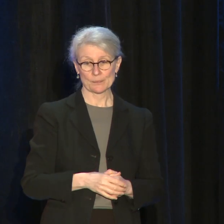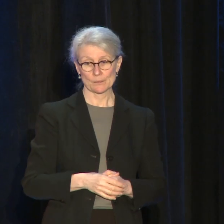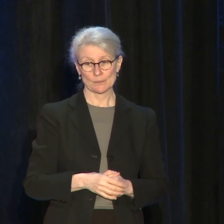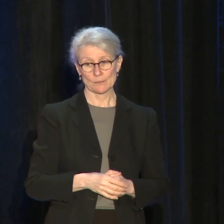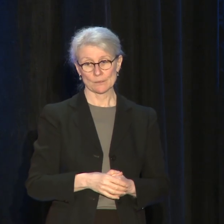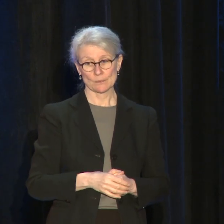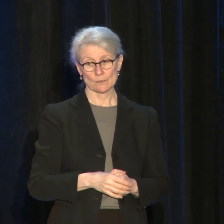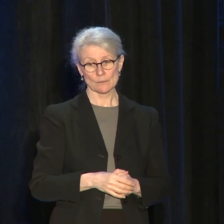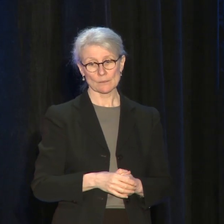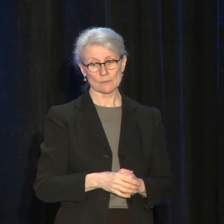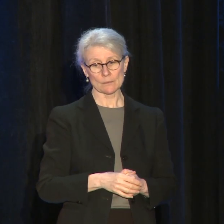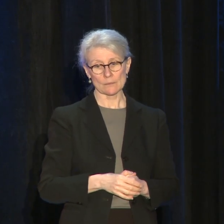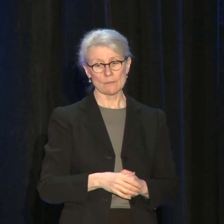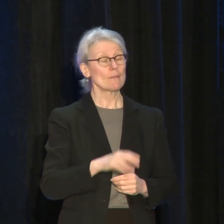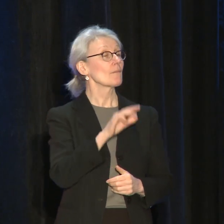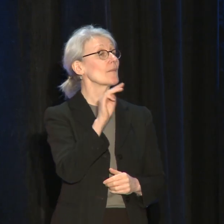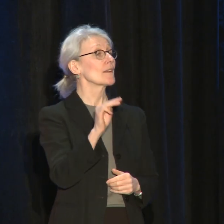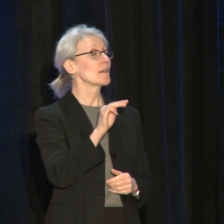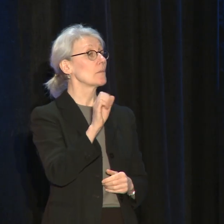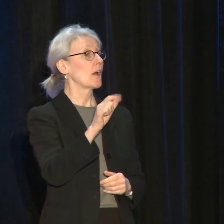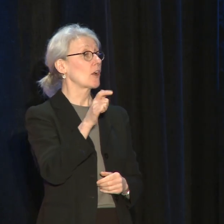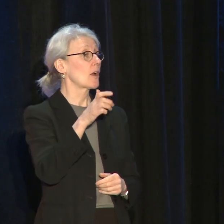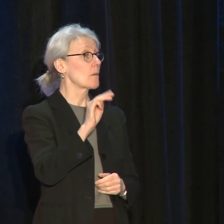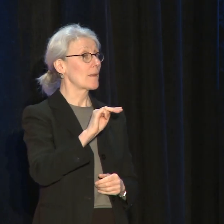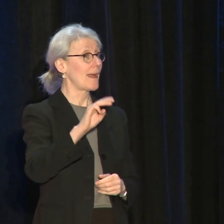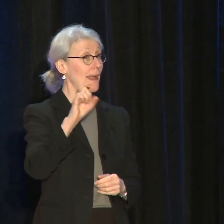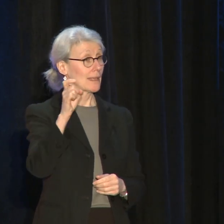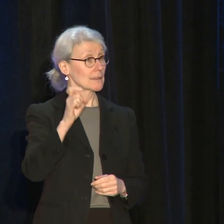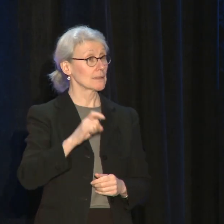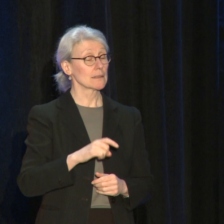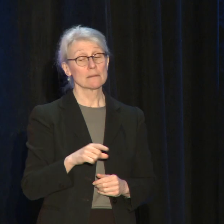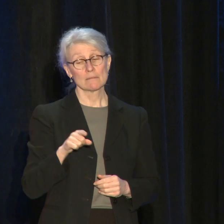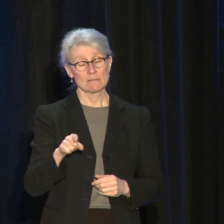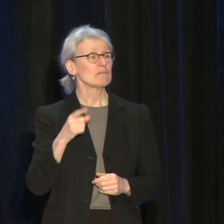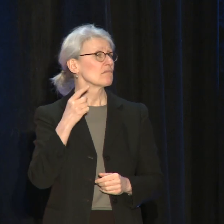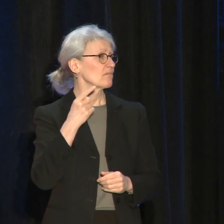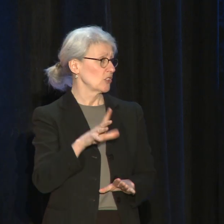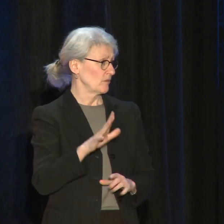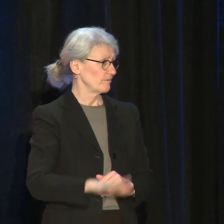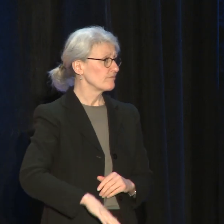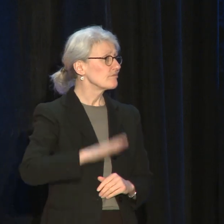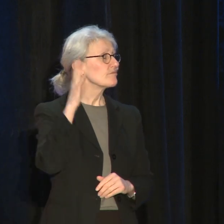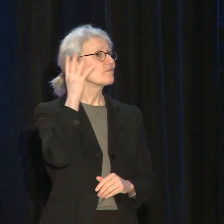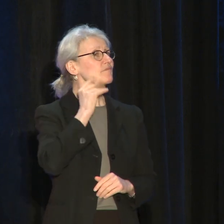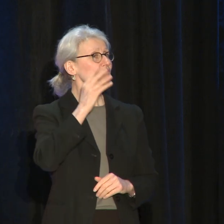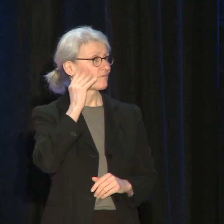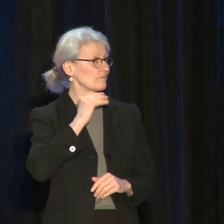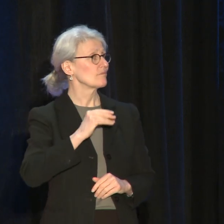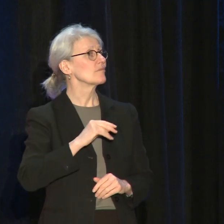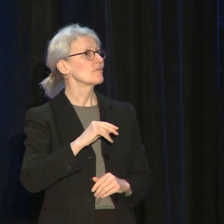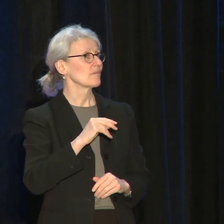I like to quote Malcolm X who's also experienced as a child the ravages of